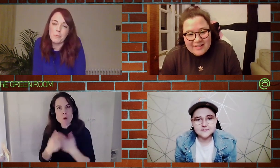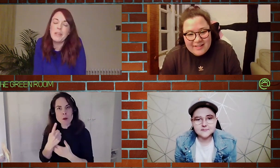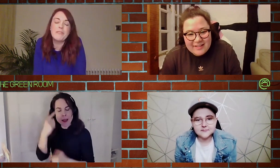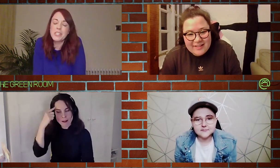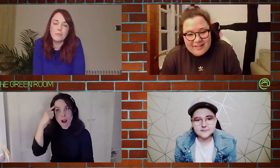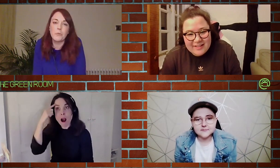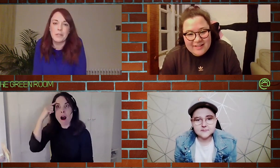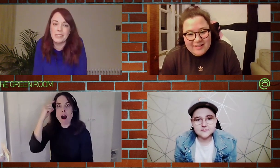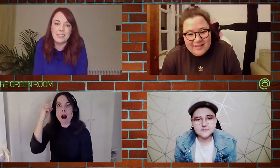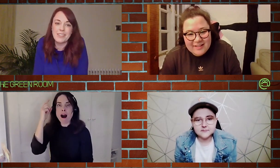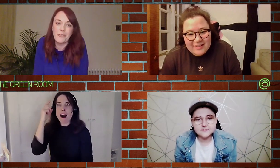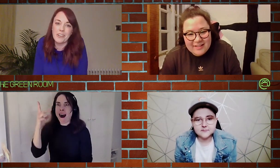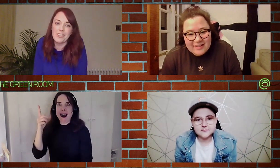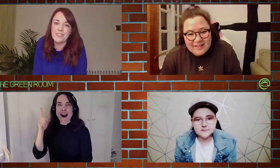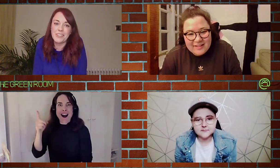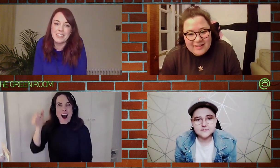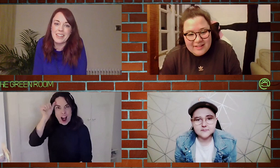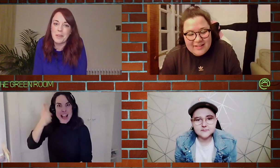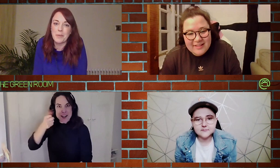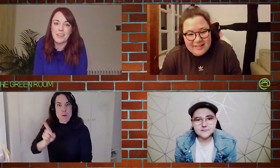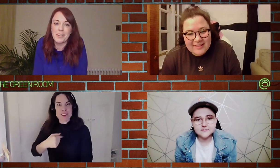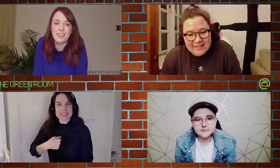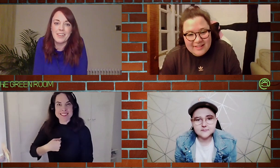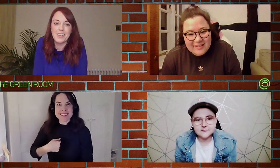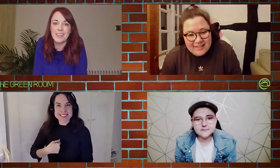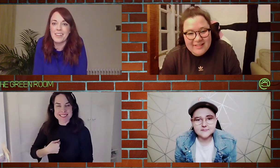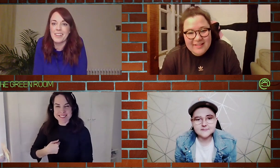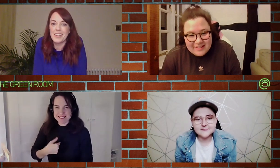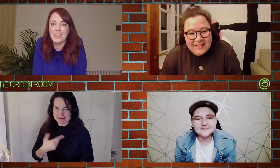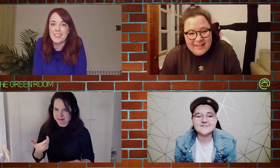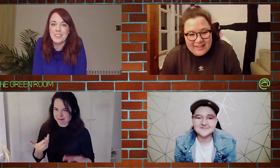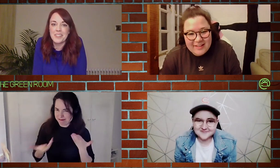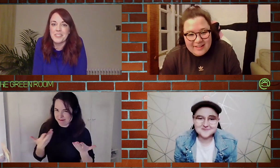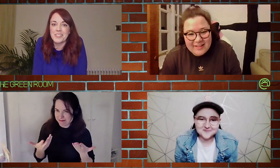pivotal moment for us to think about it.